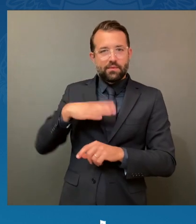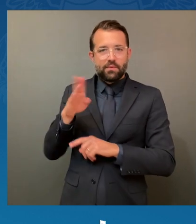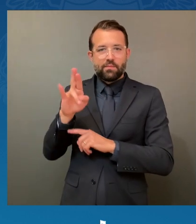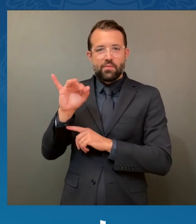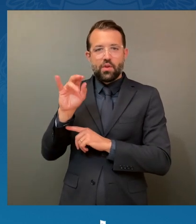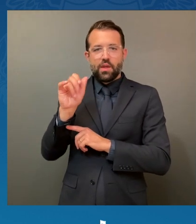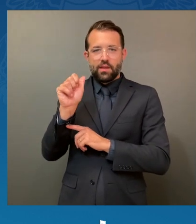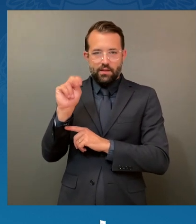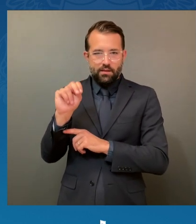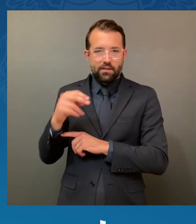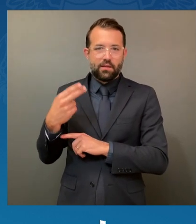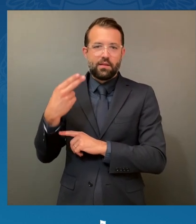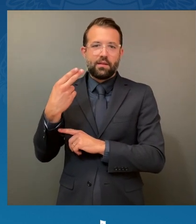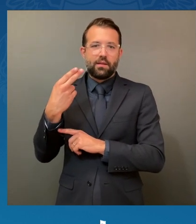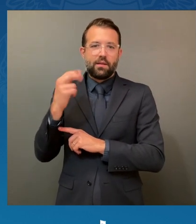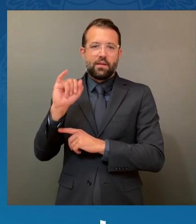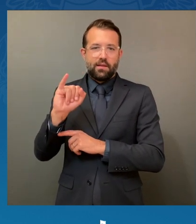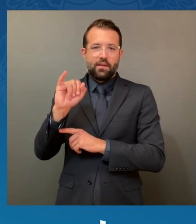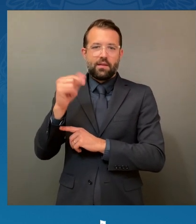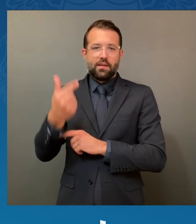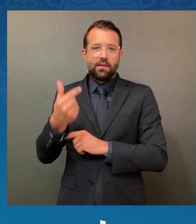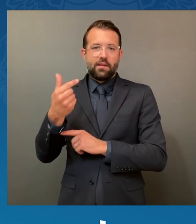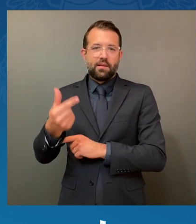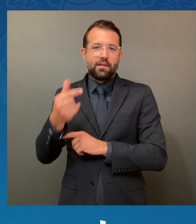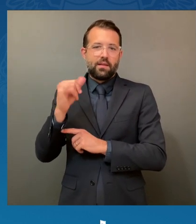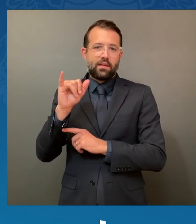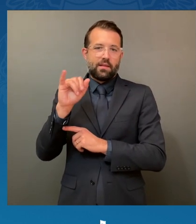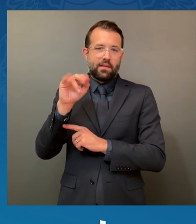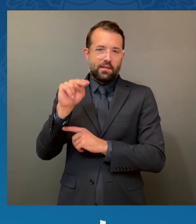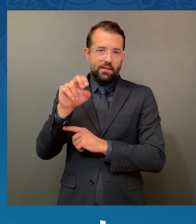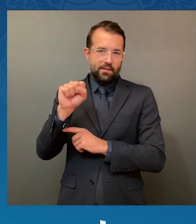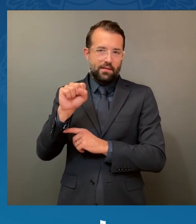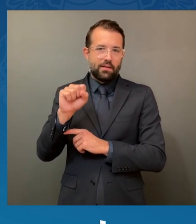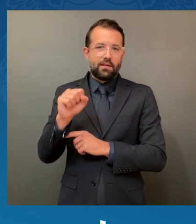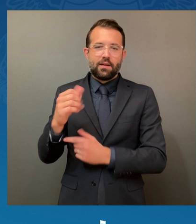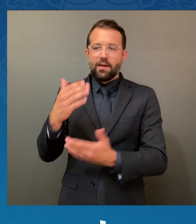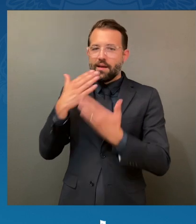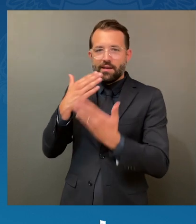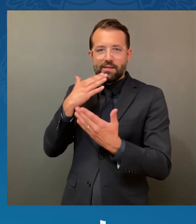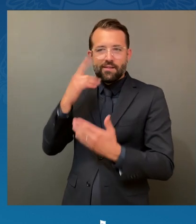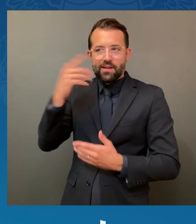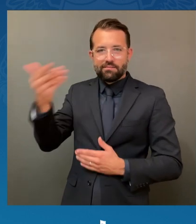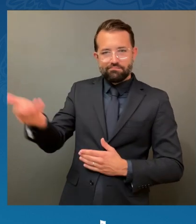And it is good to be here with so many young leaders, as I said. So when we think about where we are,